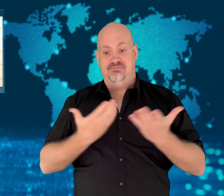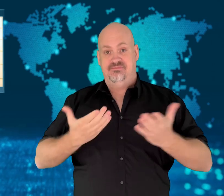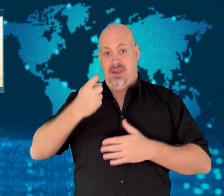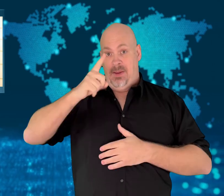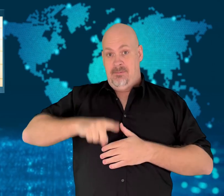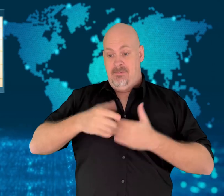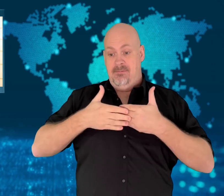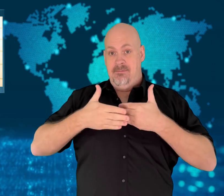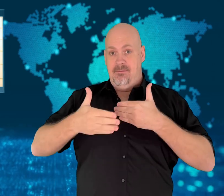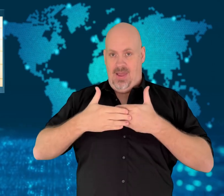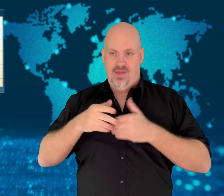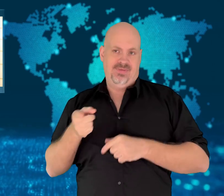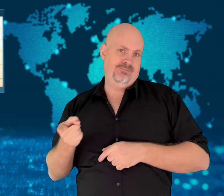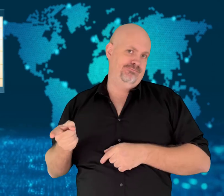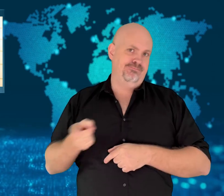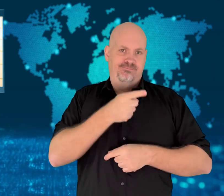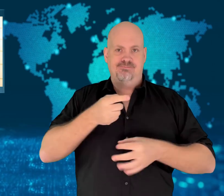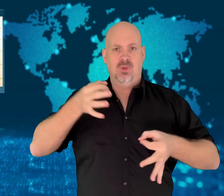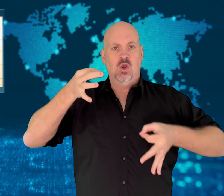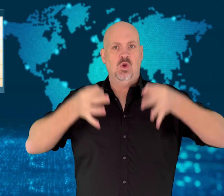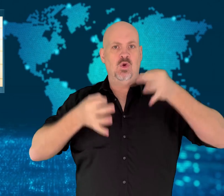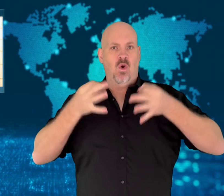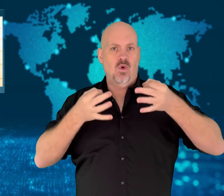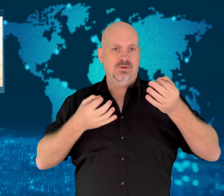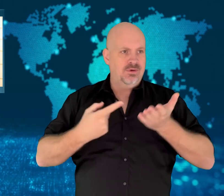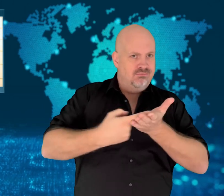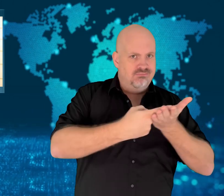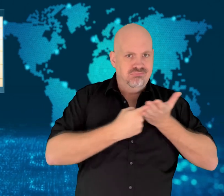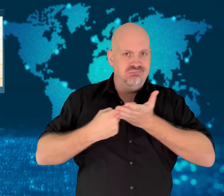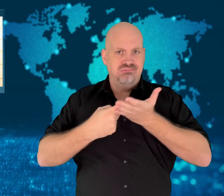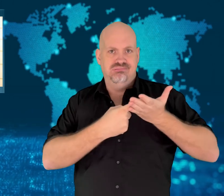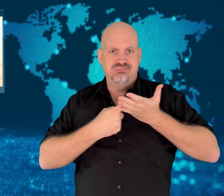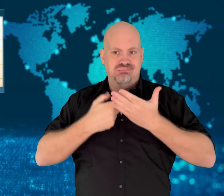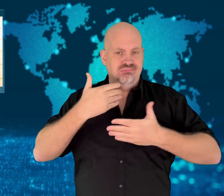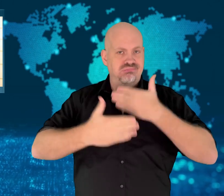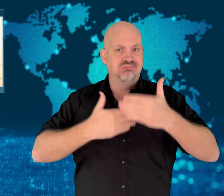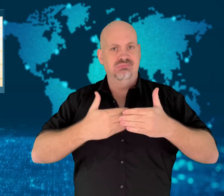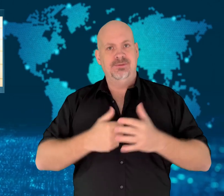They will appear in court this month.